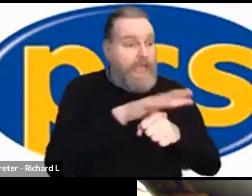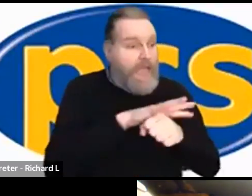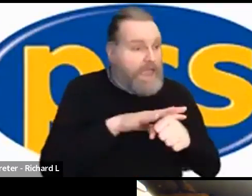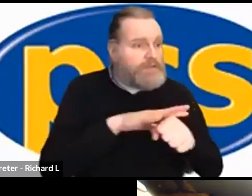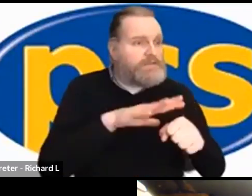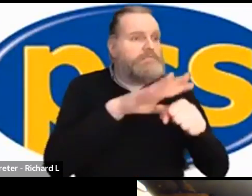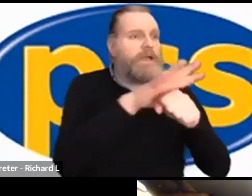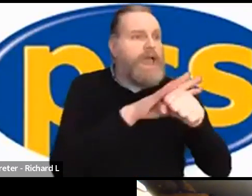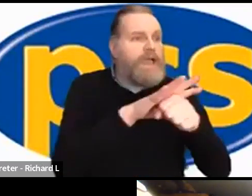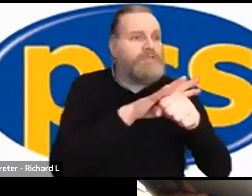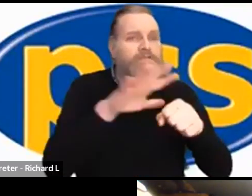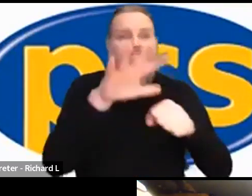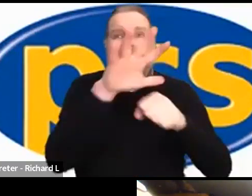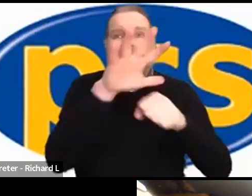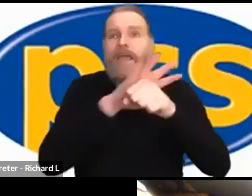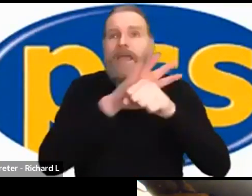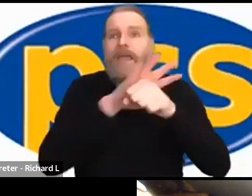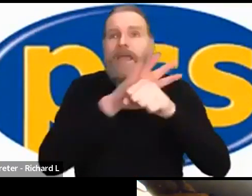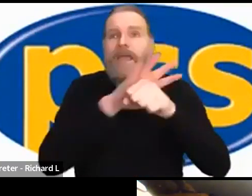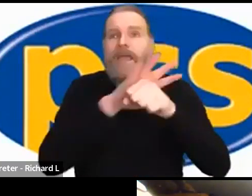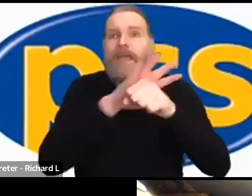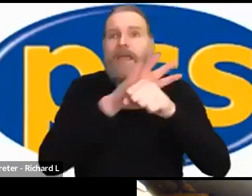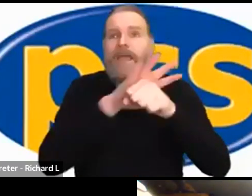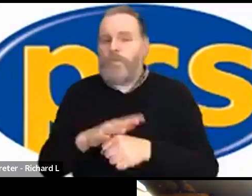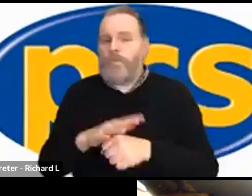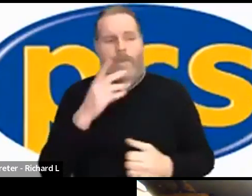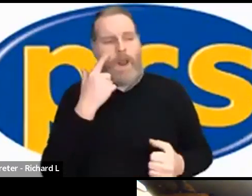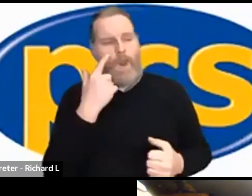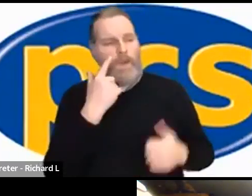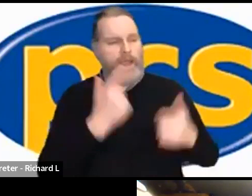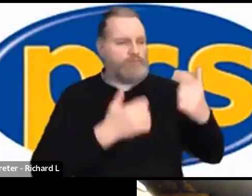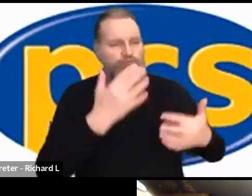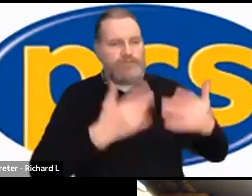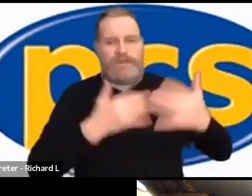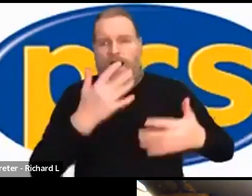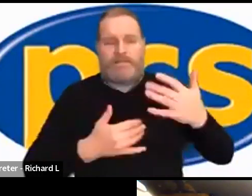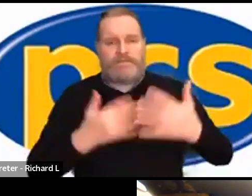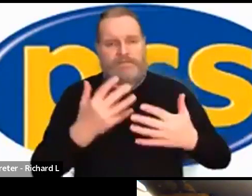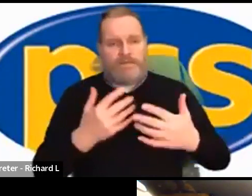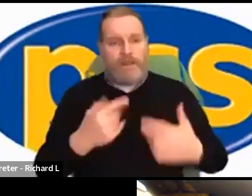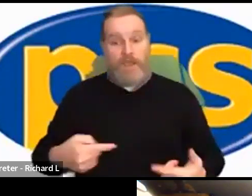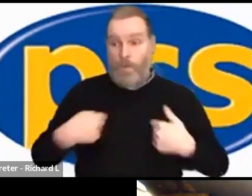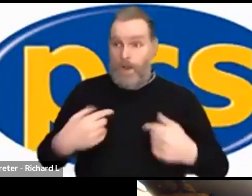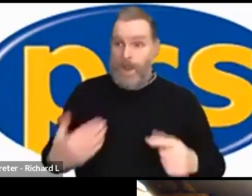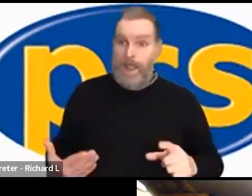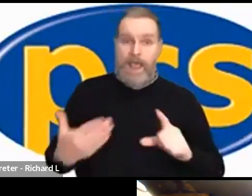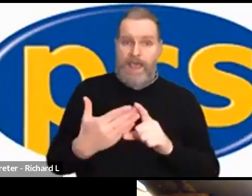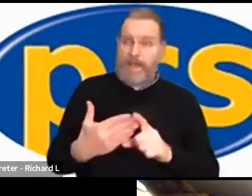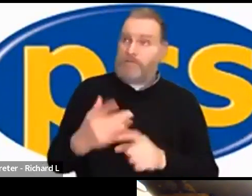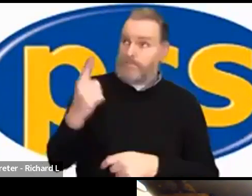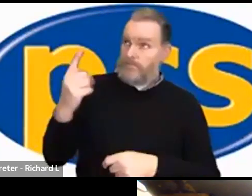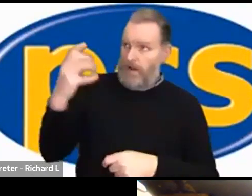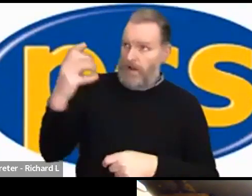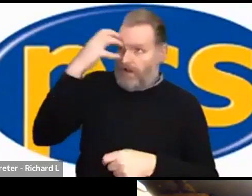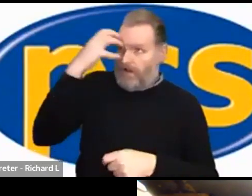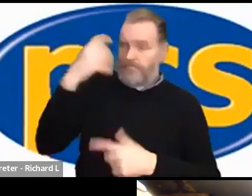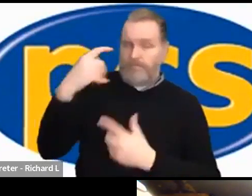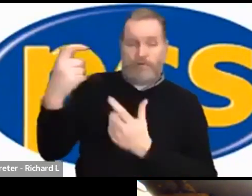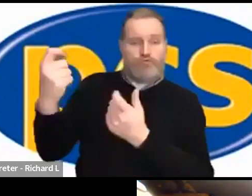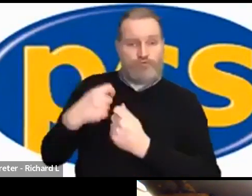at how it's gone in their area as well, and we don't just as well, and we don't just wanna win pay and job security We want your employer to treat you properly. 12 months a year,